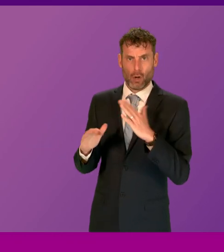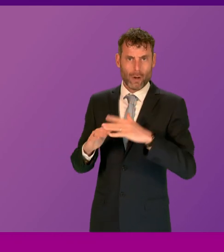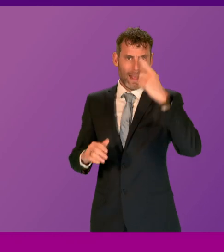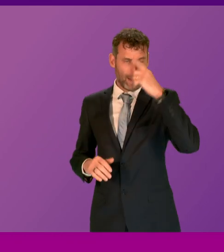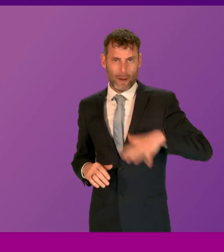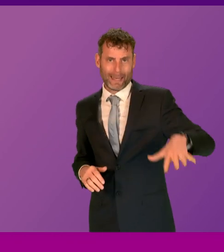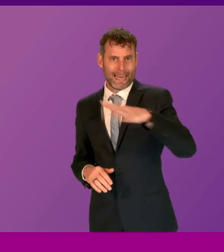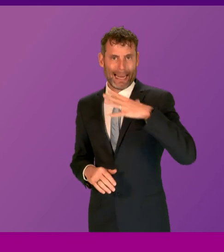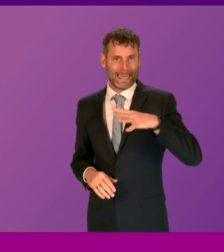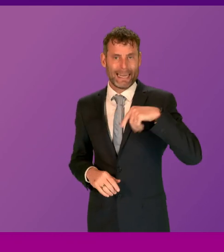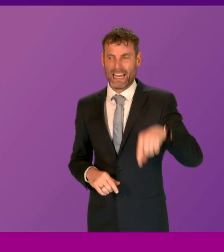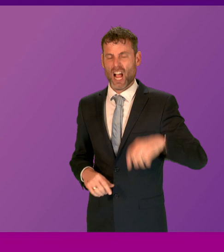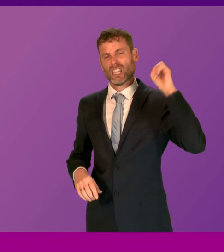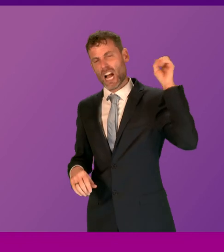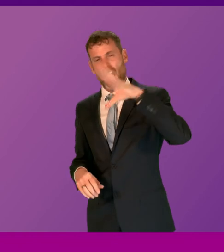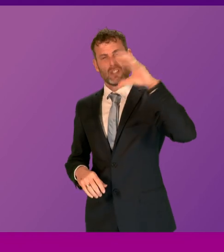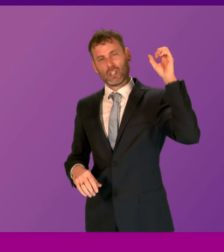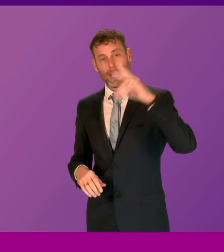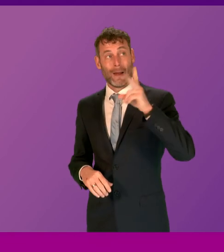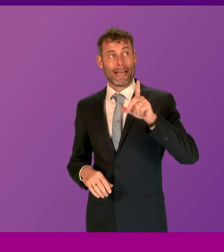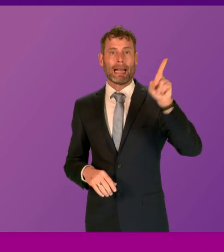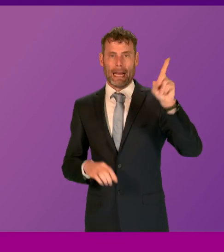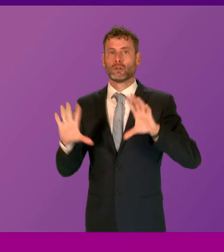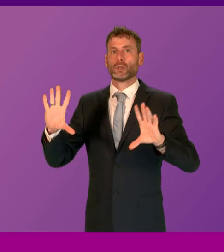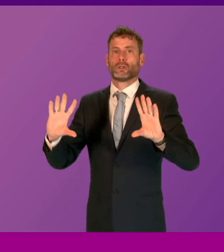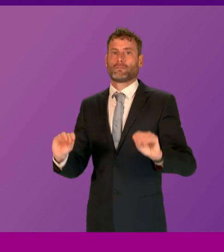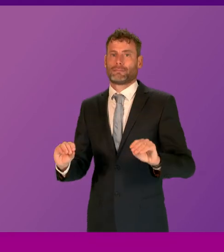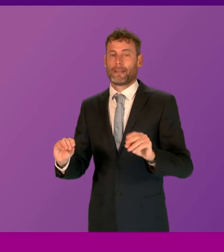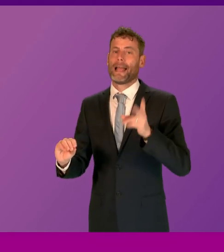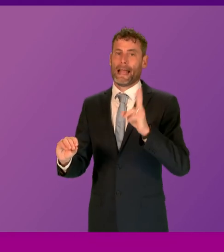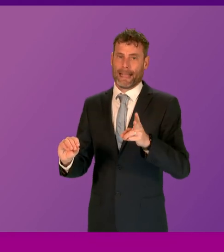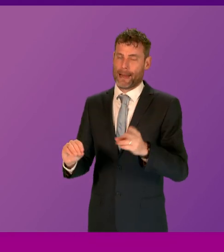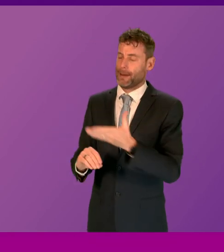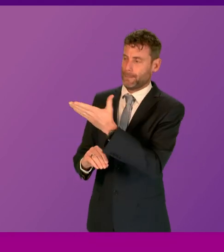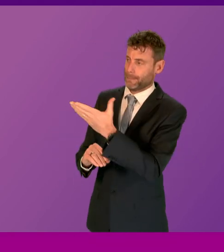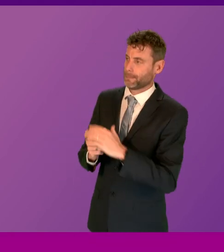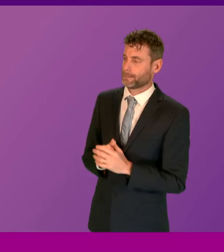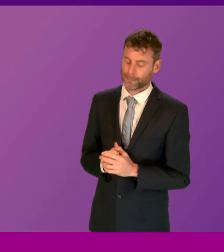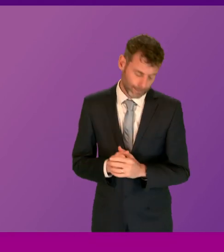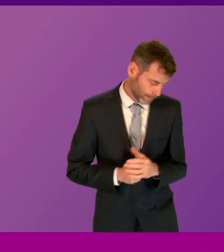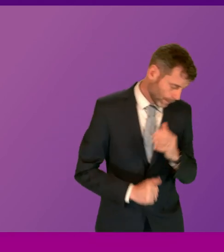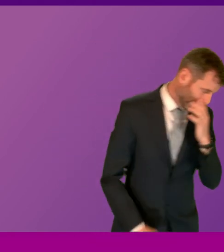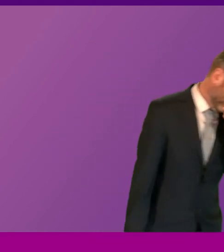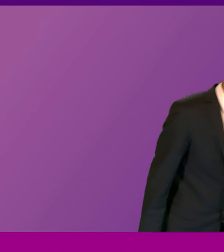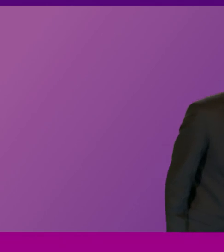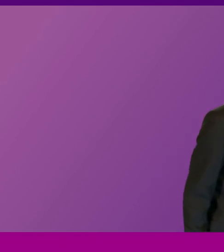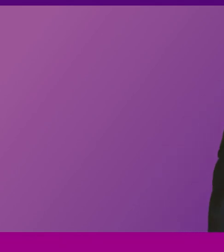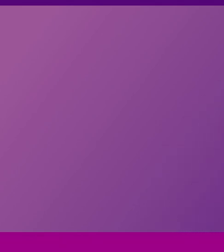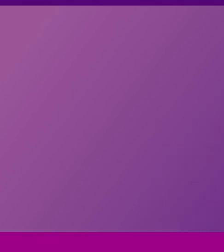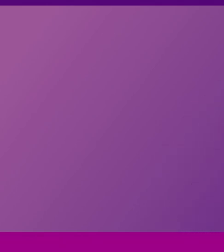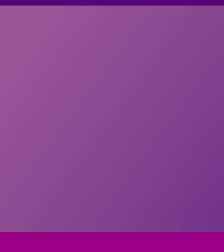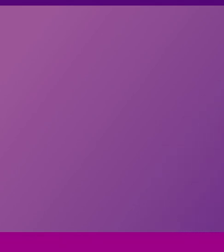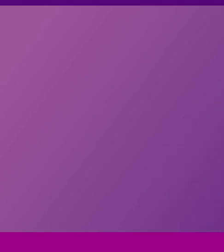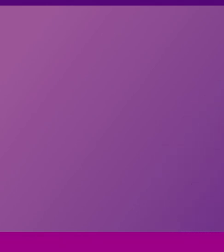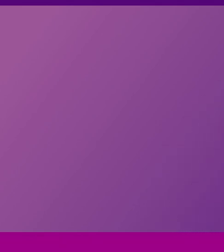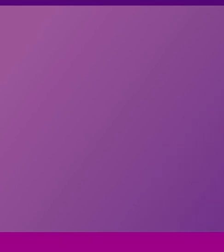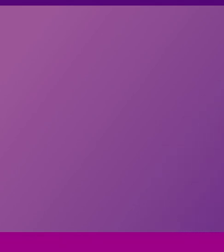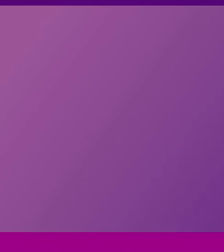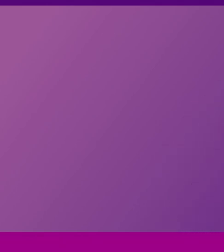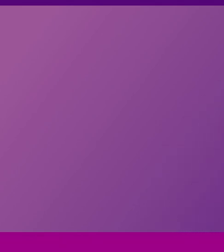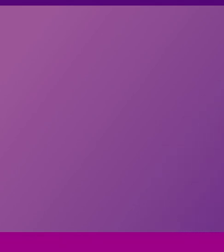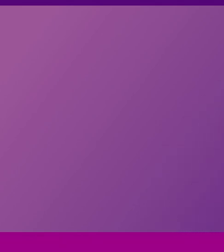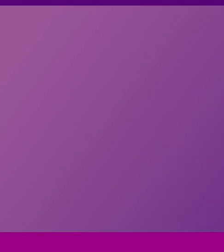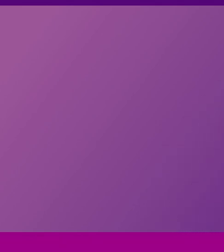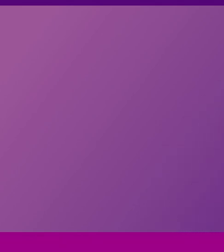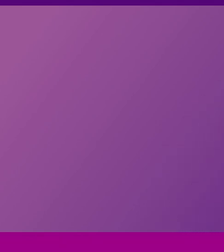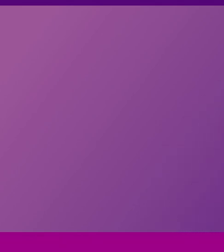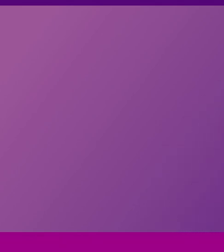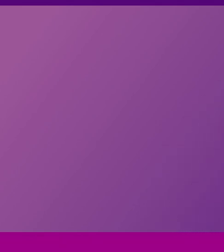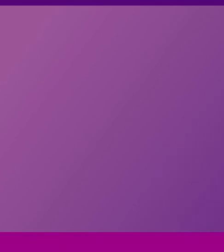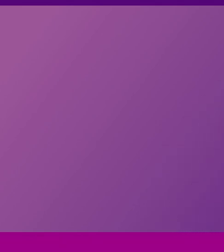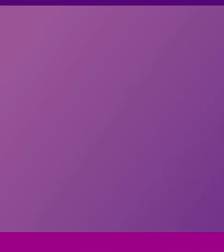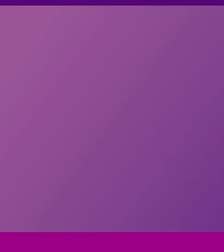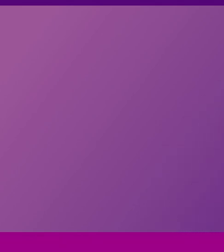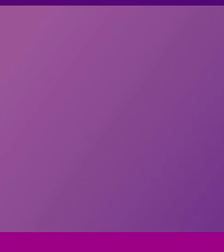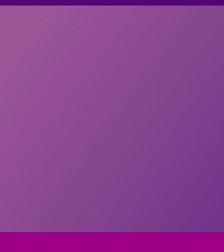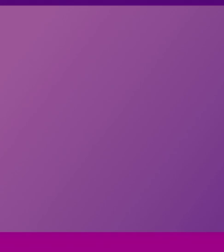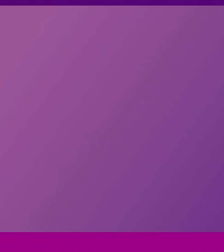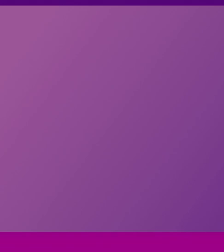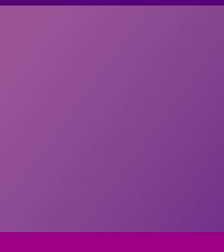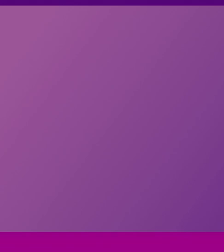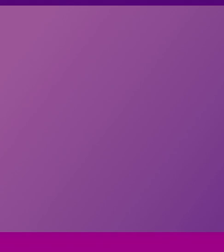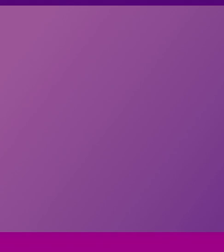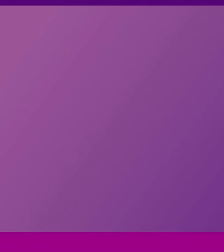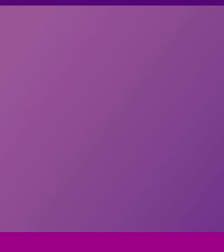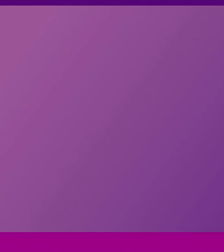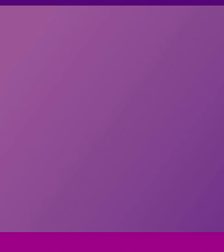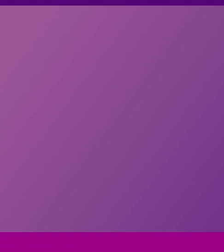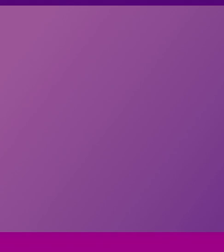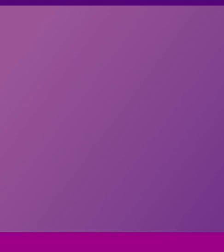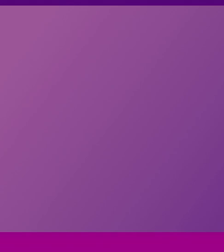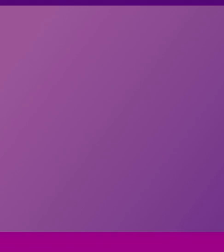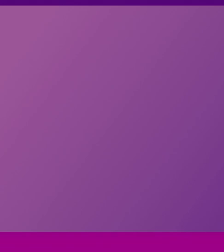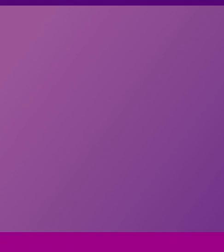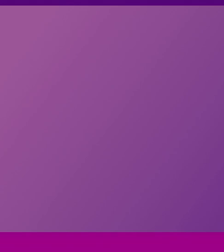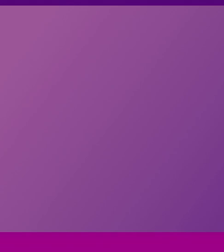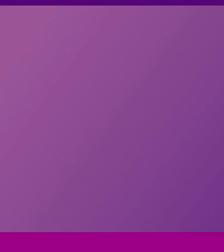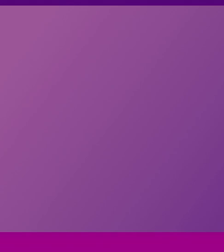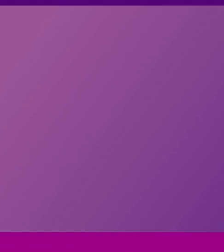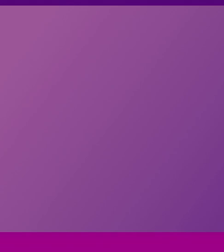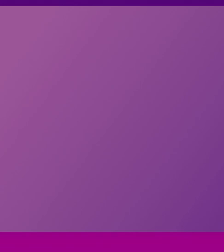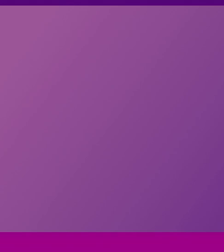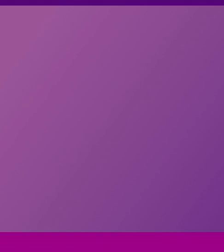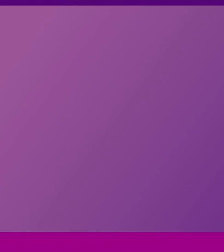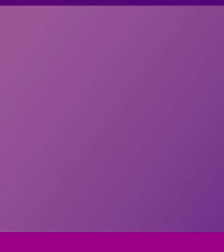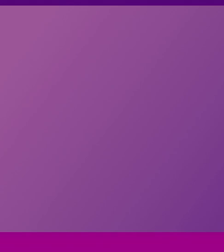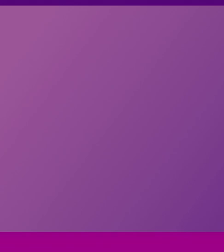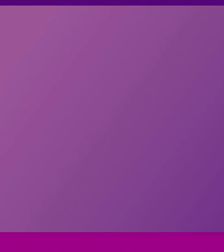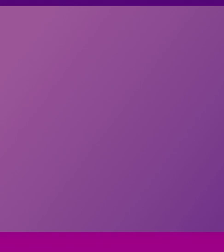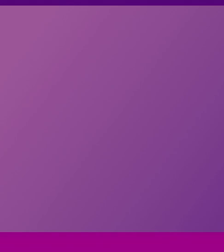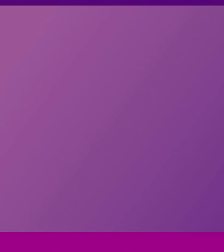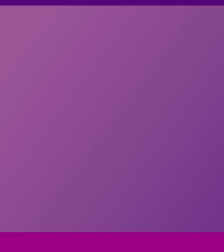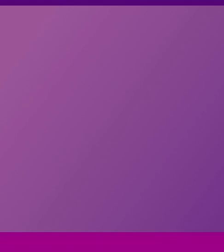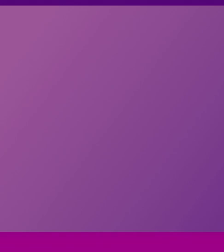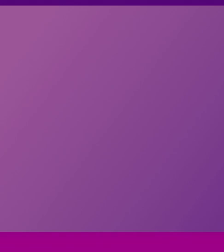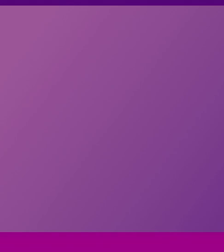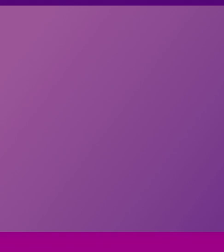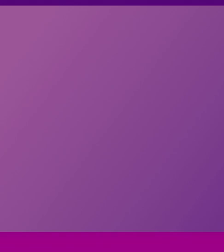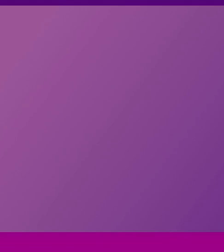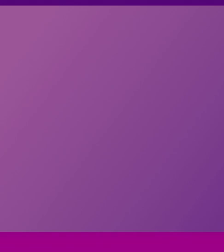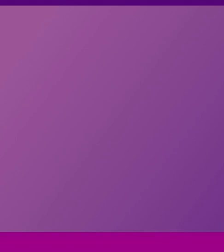We will suspend once more.